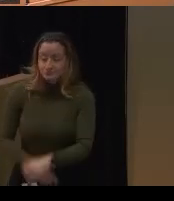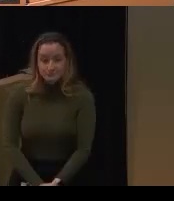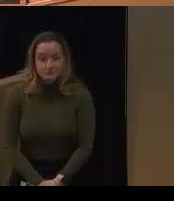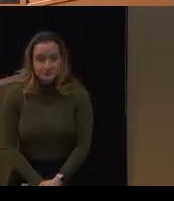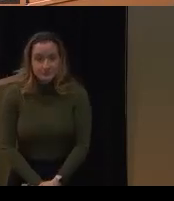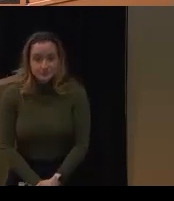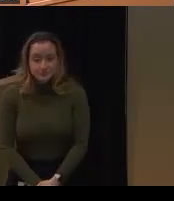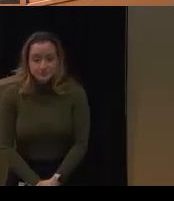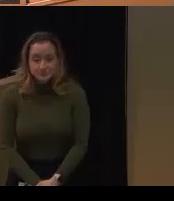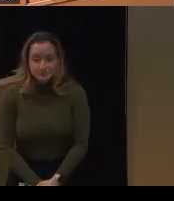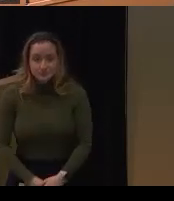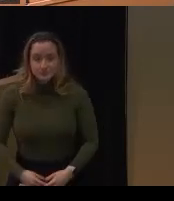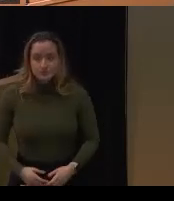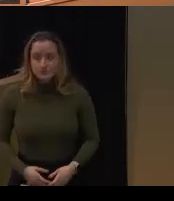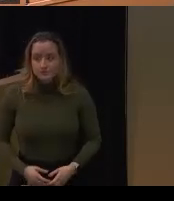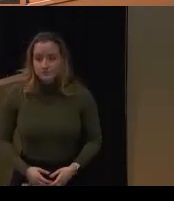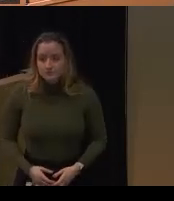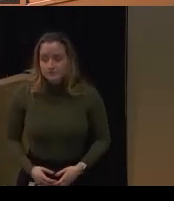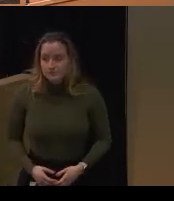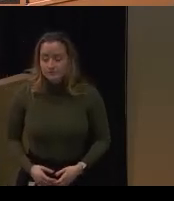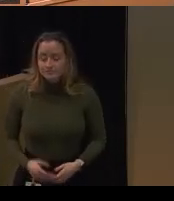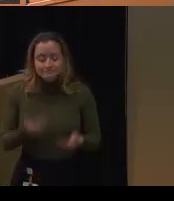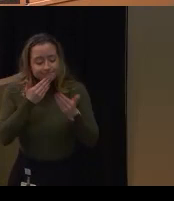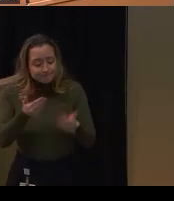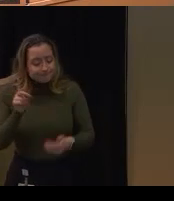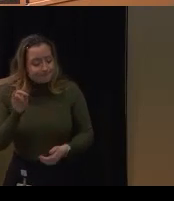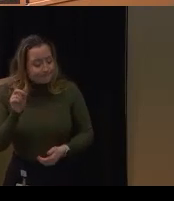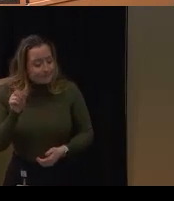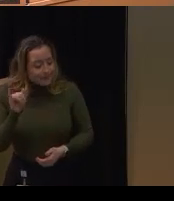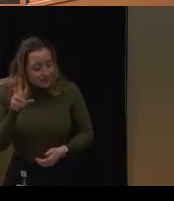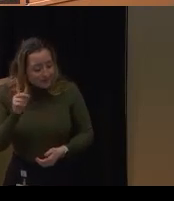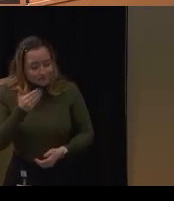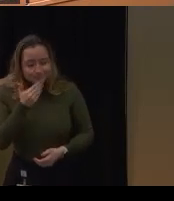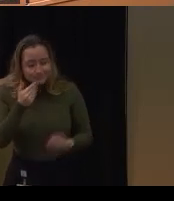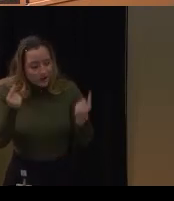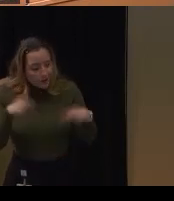um and I want to thank you David for a really interesting stimulating discussion